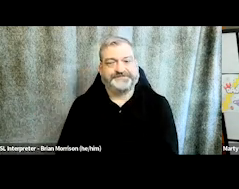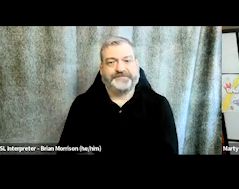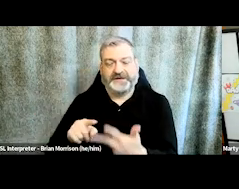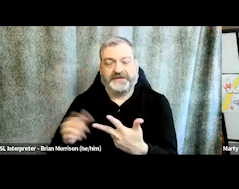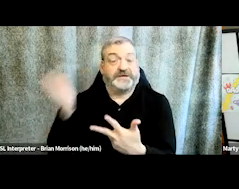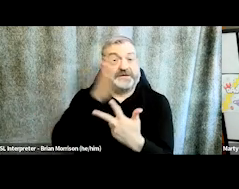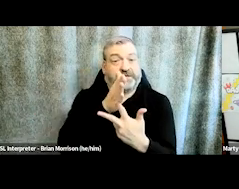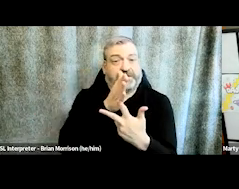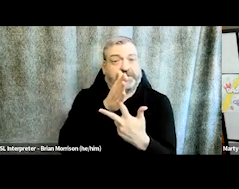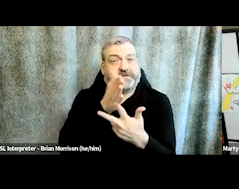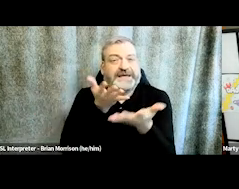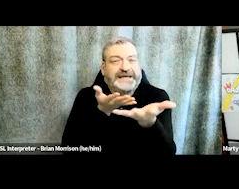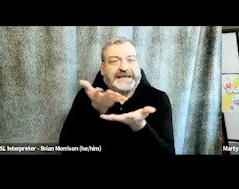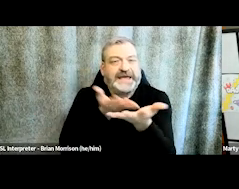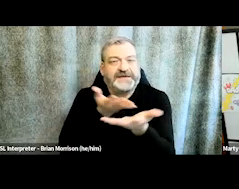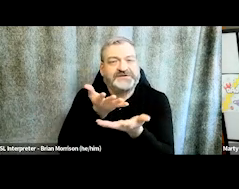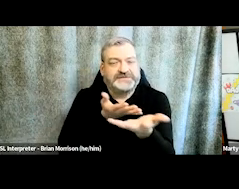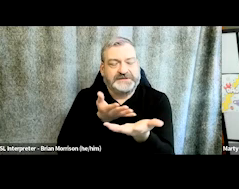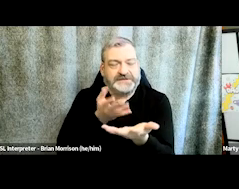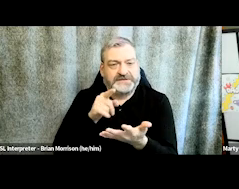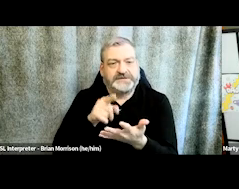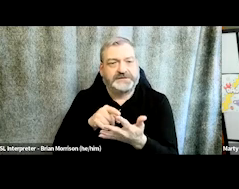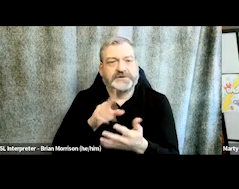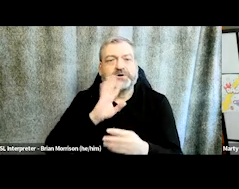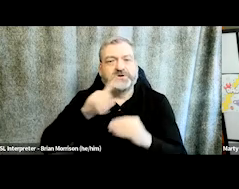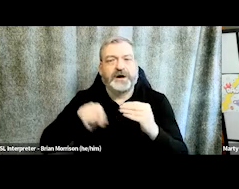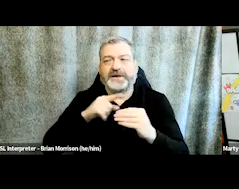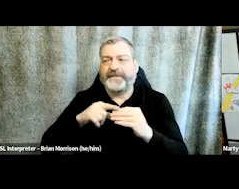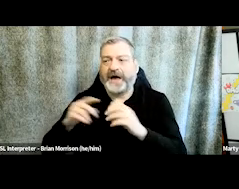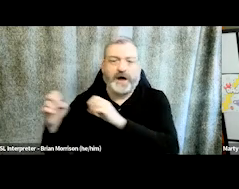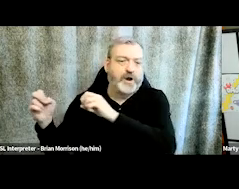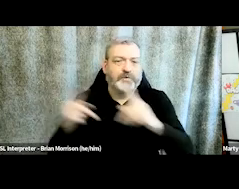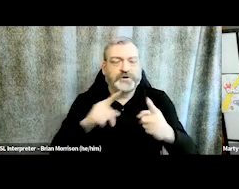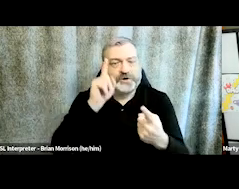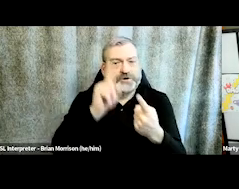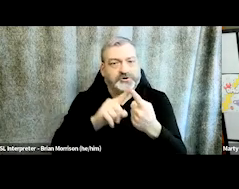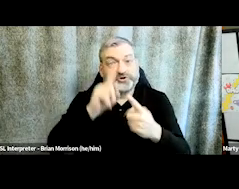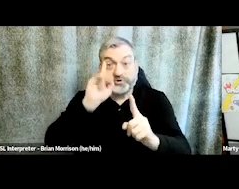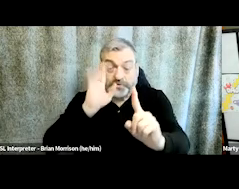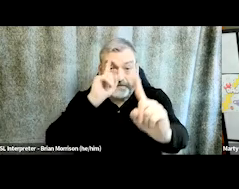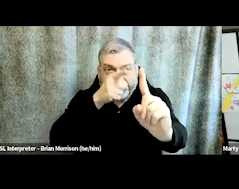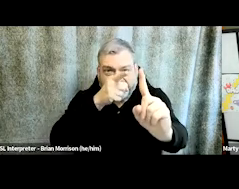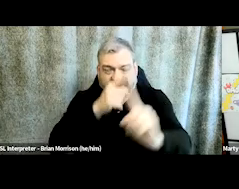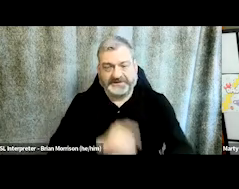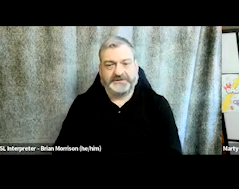what I'm really talking about here is a return on mission. You're going to be putting time and energy, investment, money,